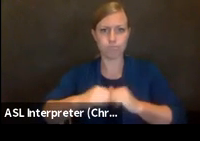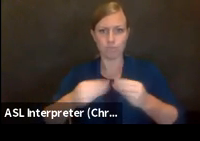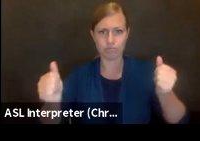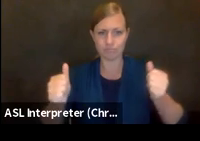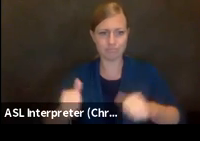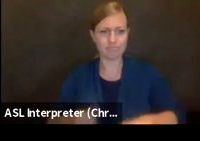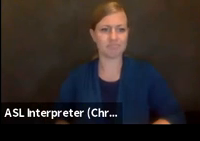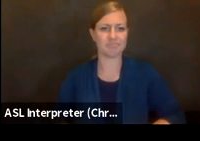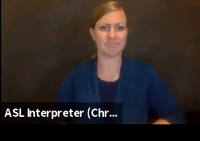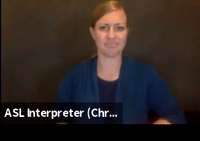Kristina Wambold: I like the Save button.